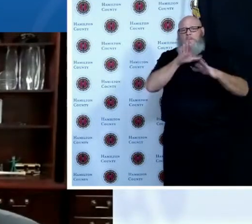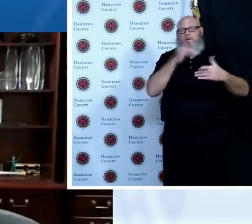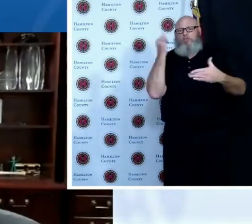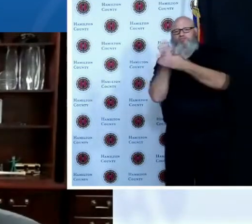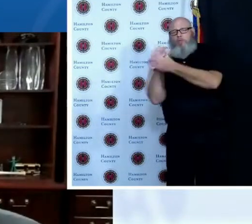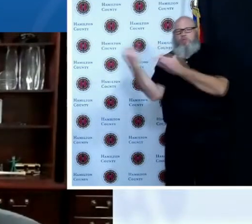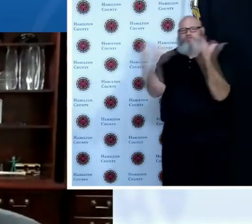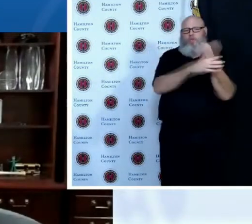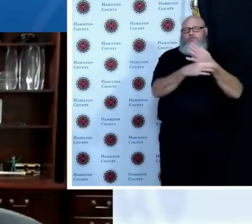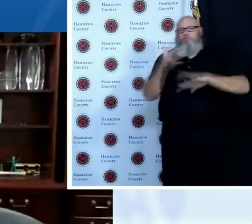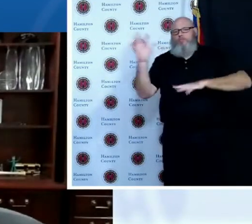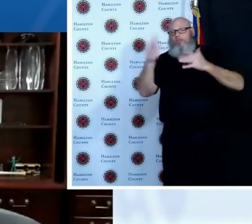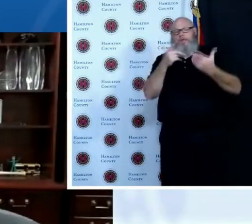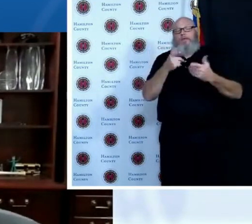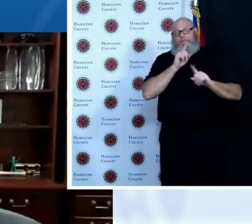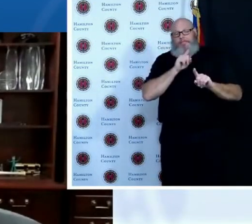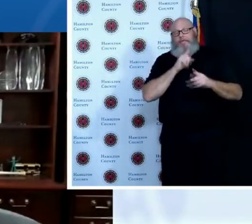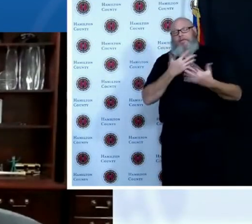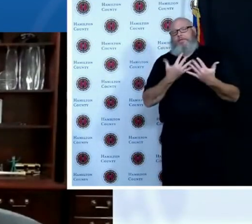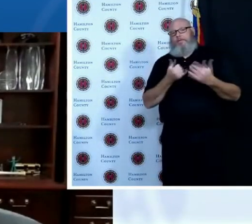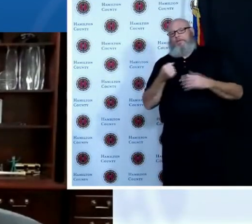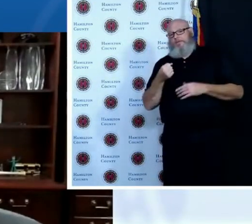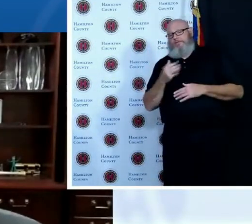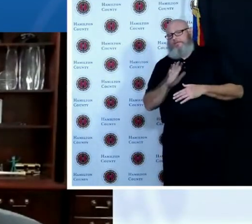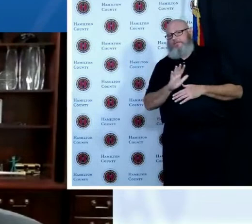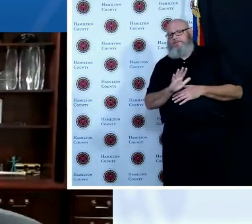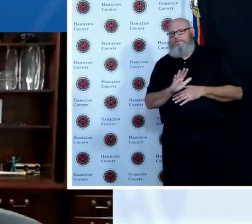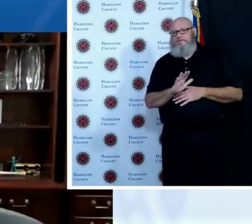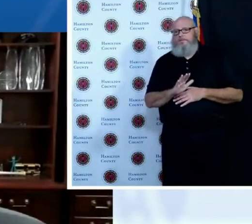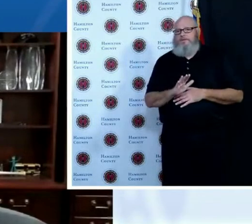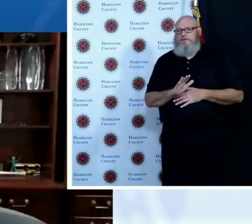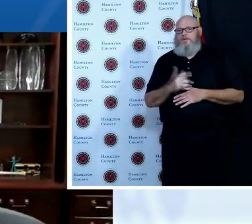the health system so that we really can maximize the use of all of our resources has really gone